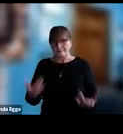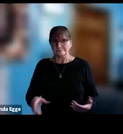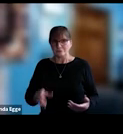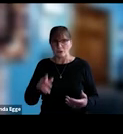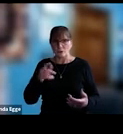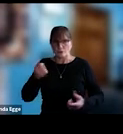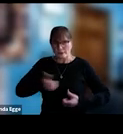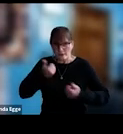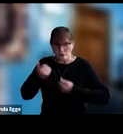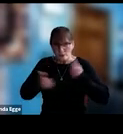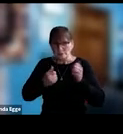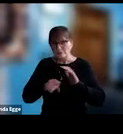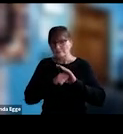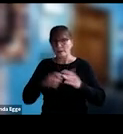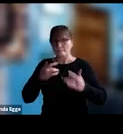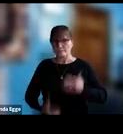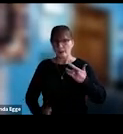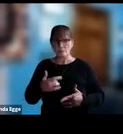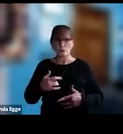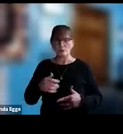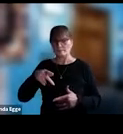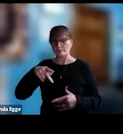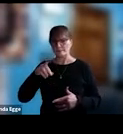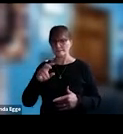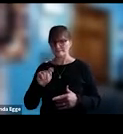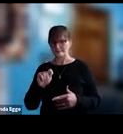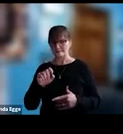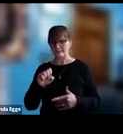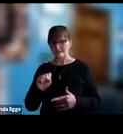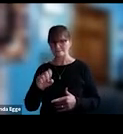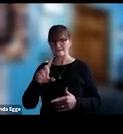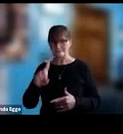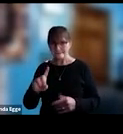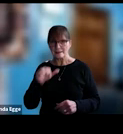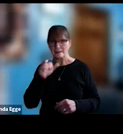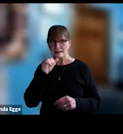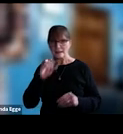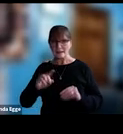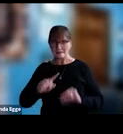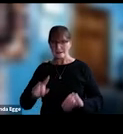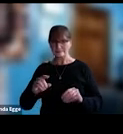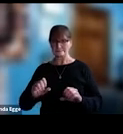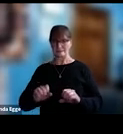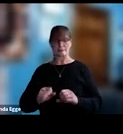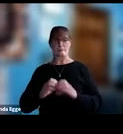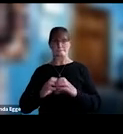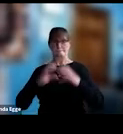is a symptom of her bipolar disorder and PTSD. That is not only magnified by her substance use but lasts beyond her use,